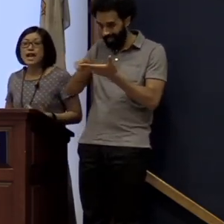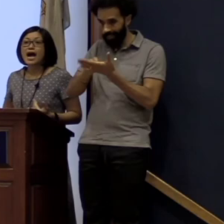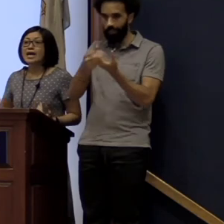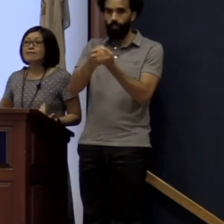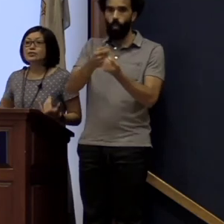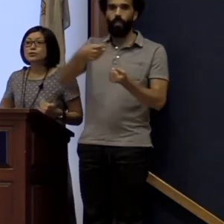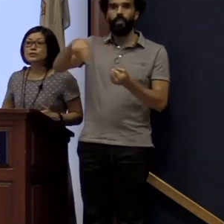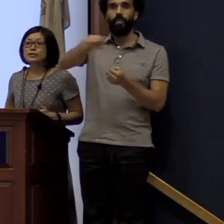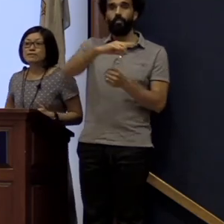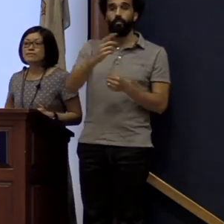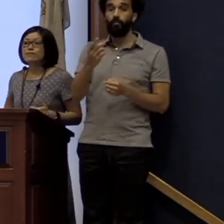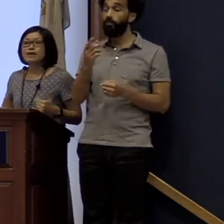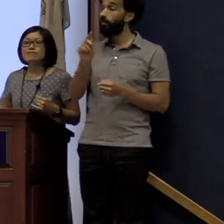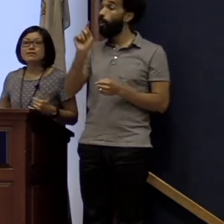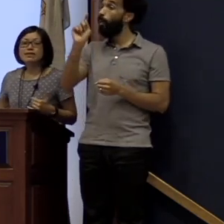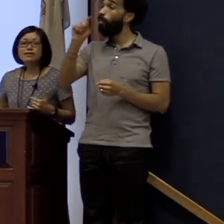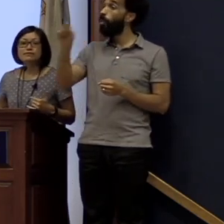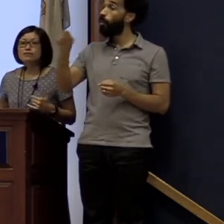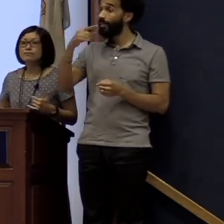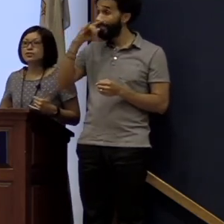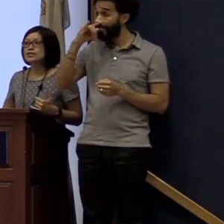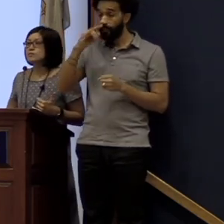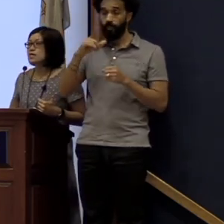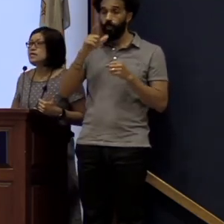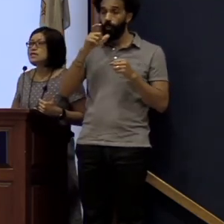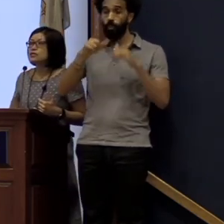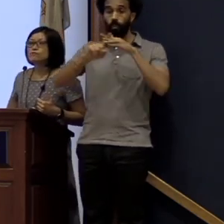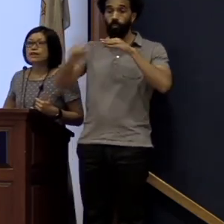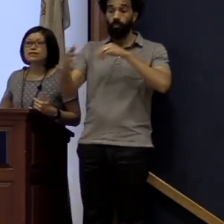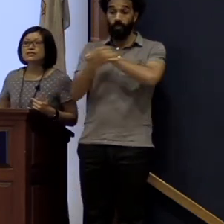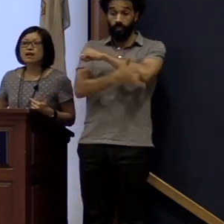I have tutored them from everything from Shakespeare to Frankenstein